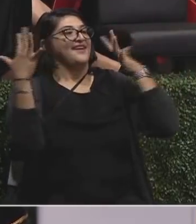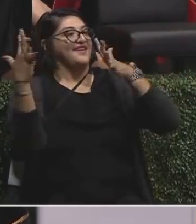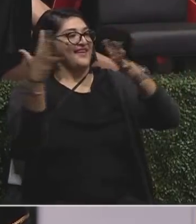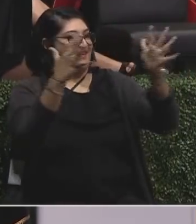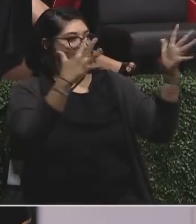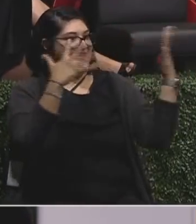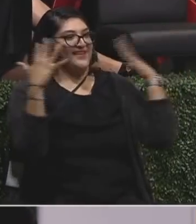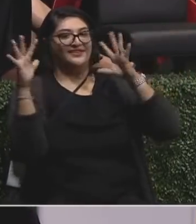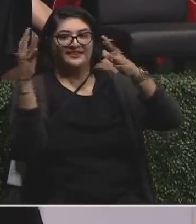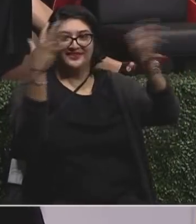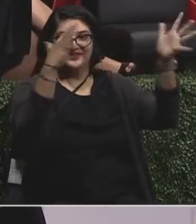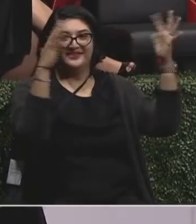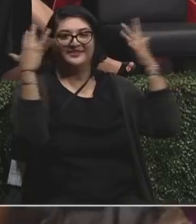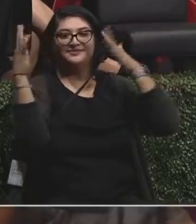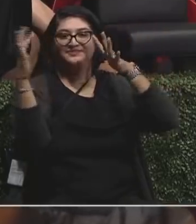TODAY PAUL GRADUATES WITH A PH.D. IN SPECIAL EDUCATION.